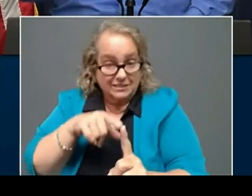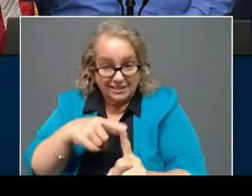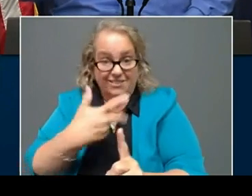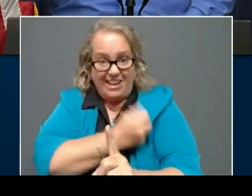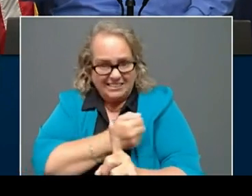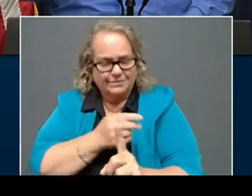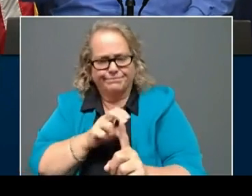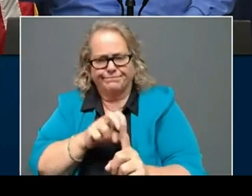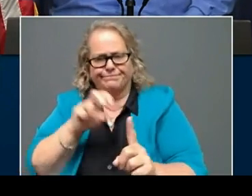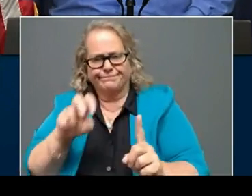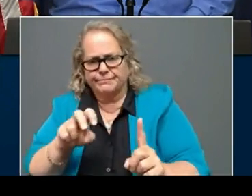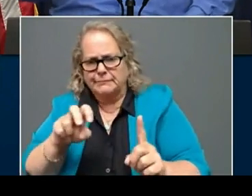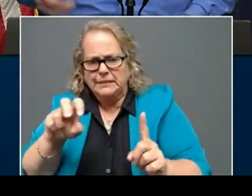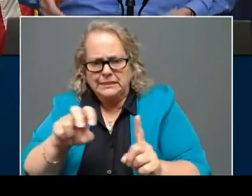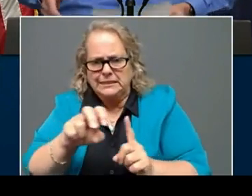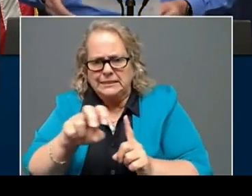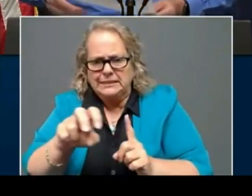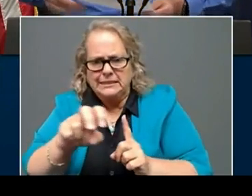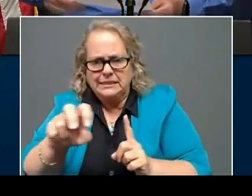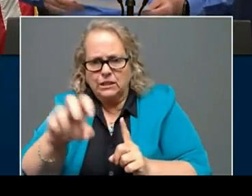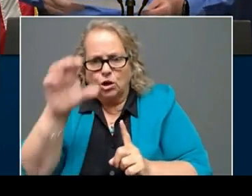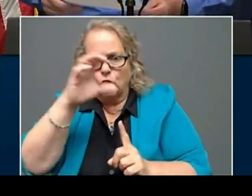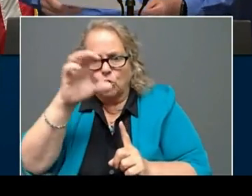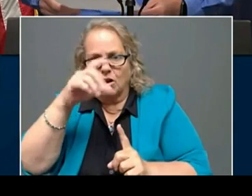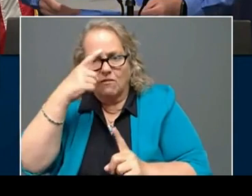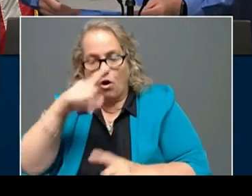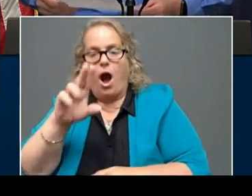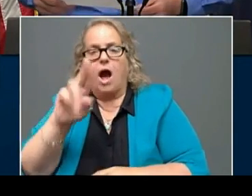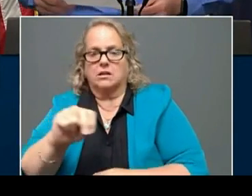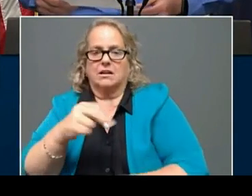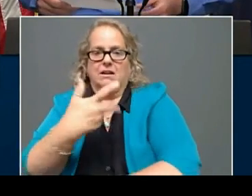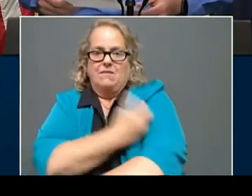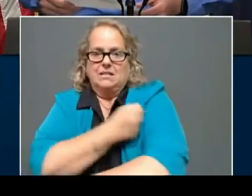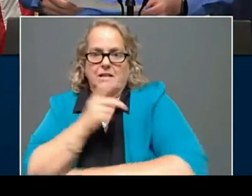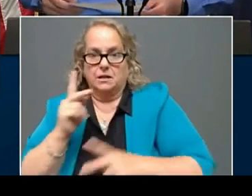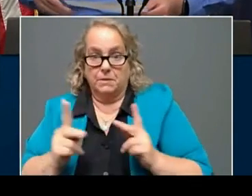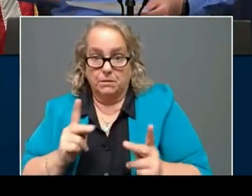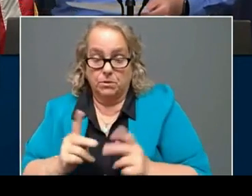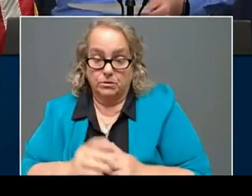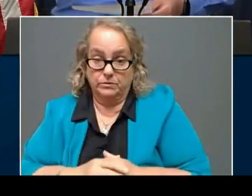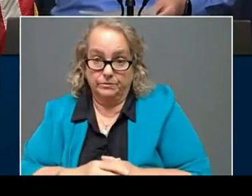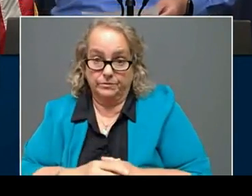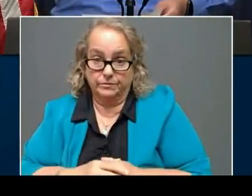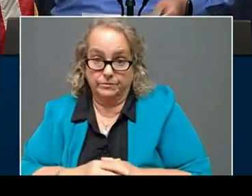well. But it is a particularly um dangerous choice both for those who are